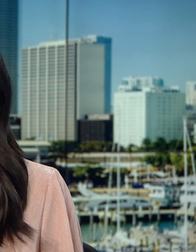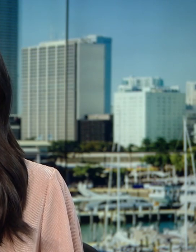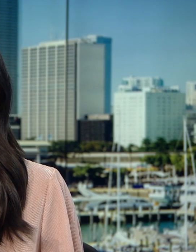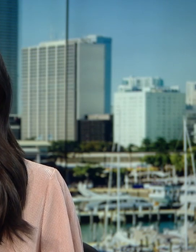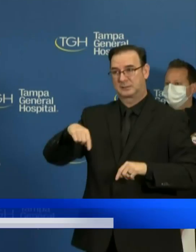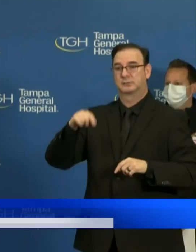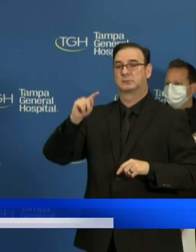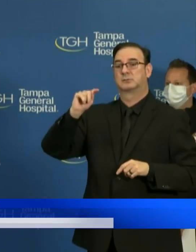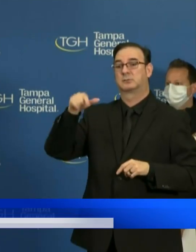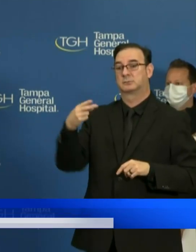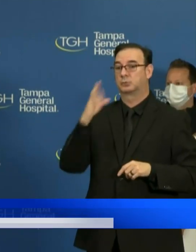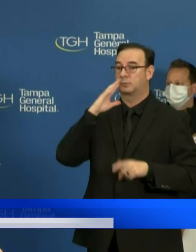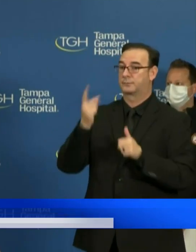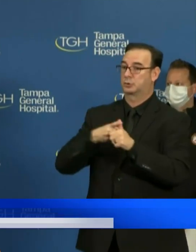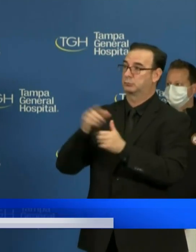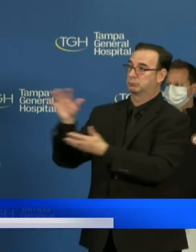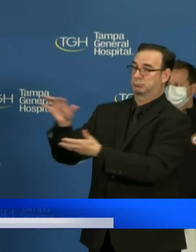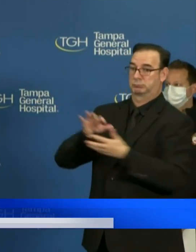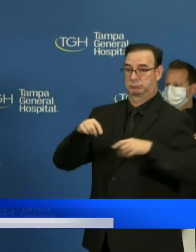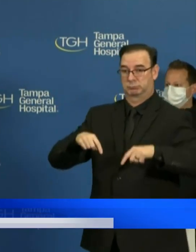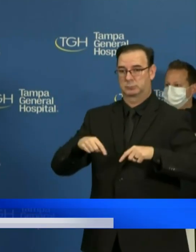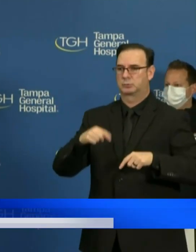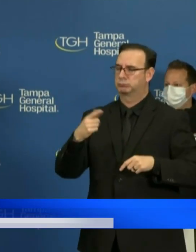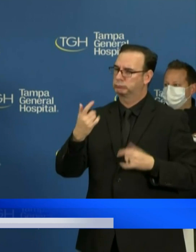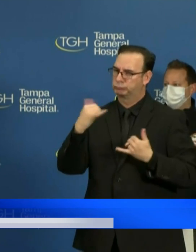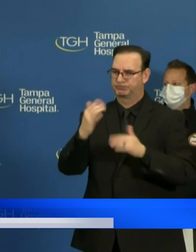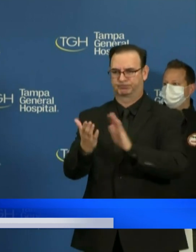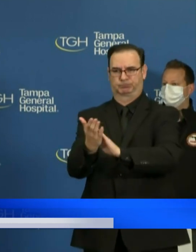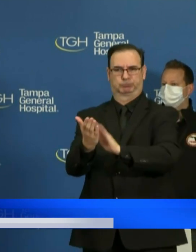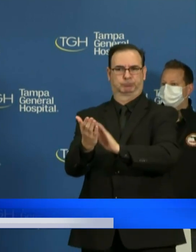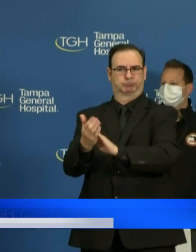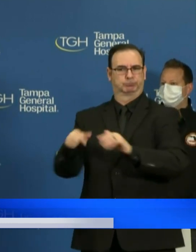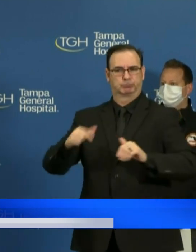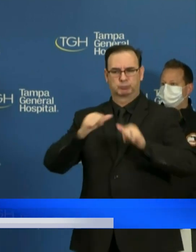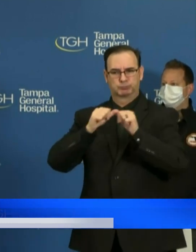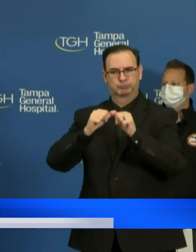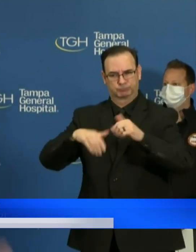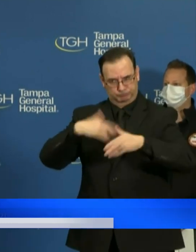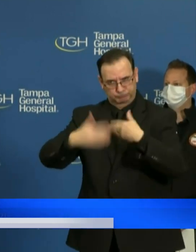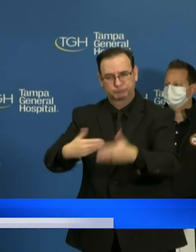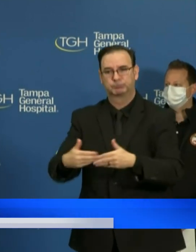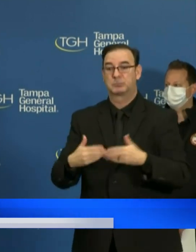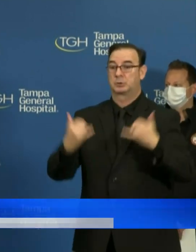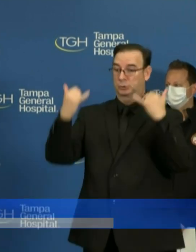TAMPA ALONG WITH MEMORIAL REGIONAL AND JACKSON MEMORIAL IN SOUTH FLORIDA ARE AMONG THE FIVE HEALTH SYSTEMS TO GET THE VACCINE.